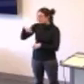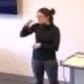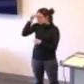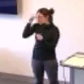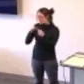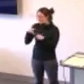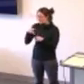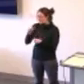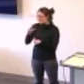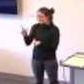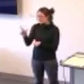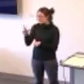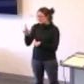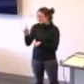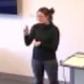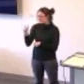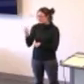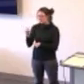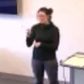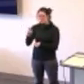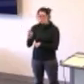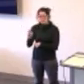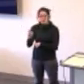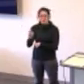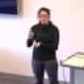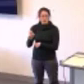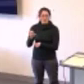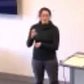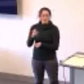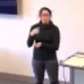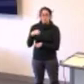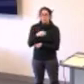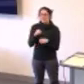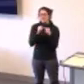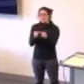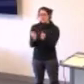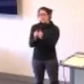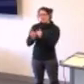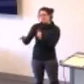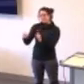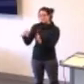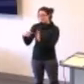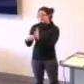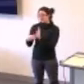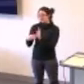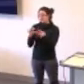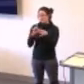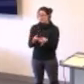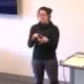And then we continue his example of scholar activism.